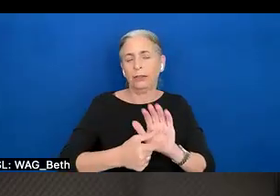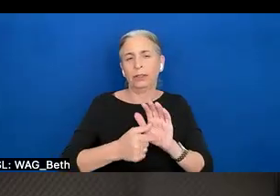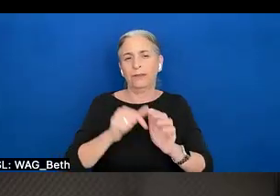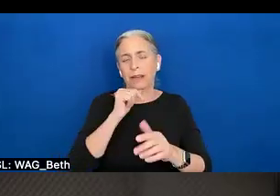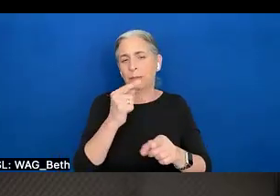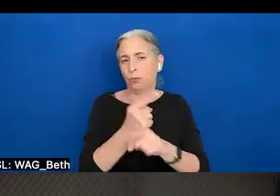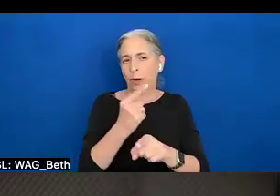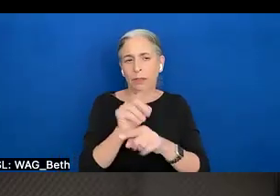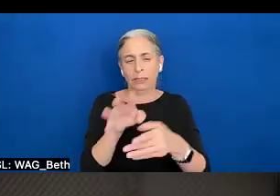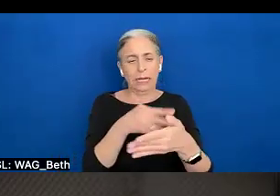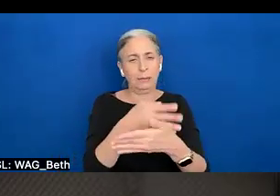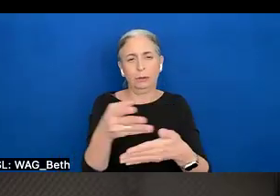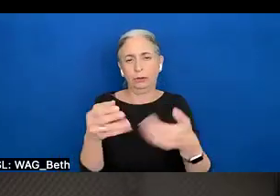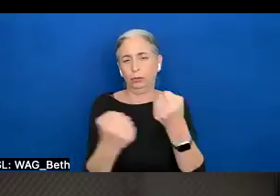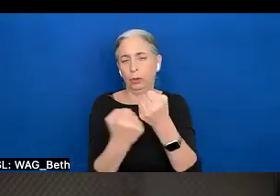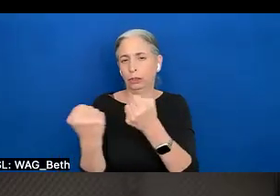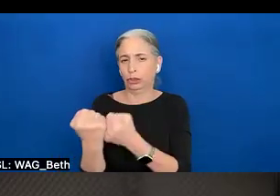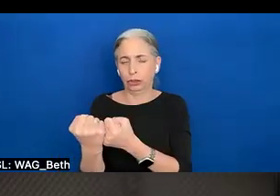of improper table structure.